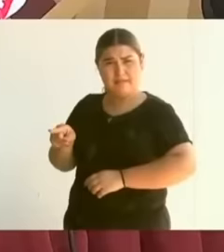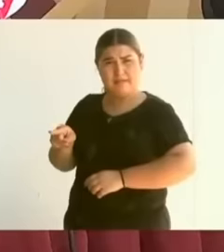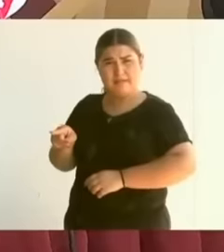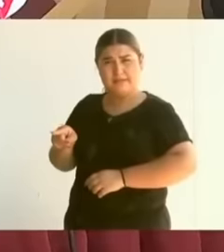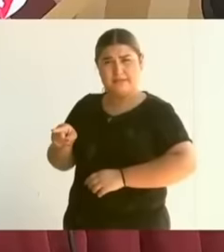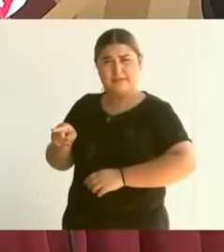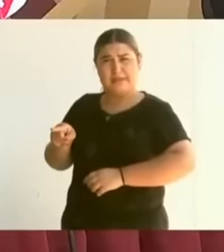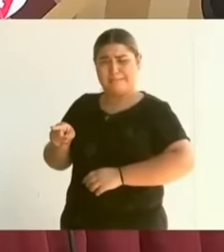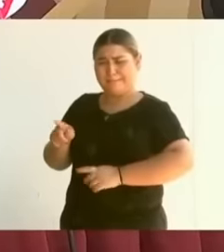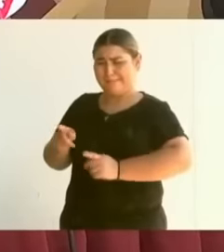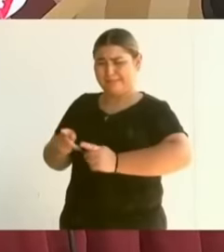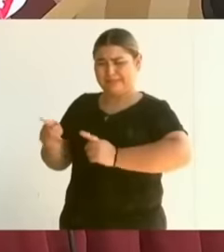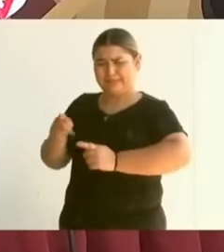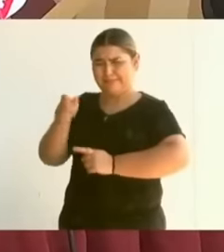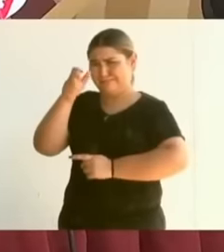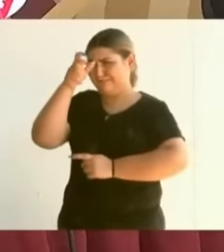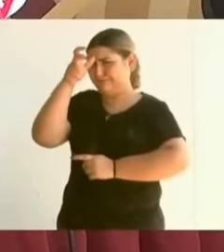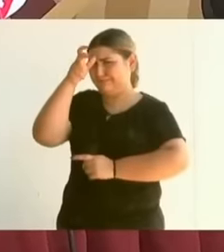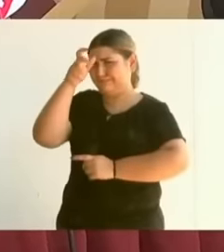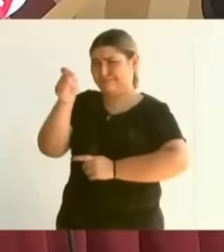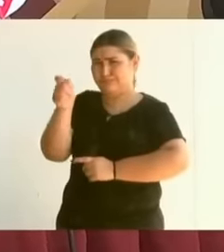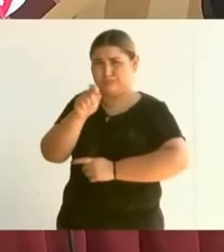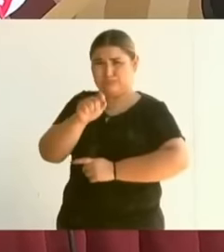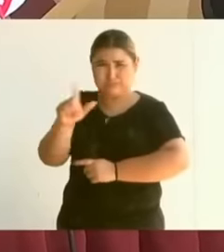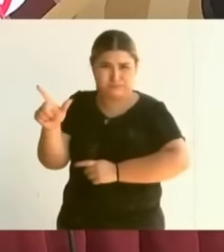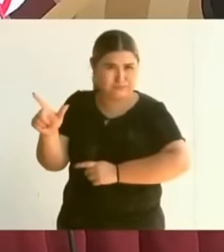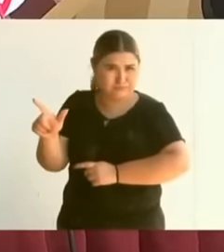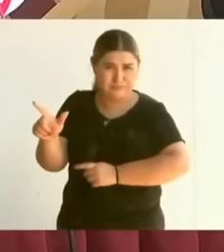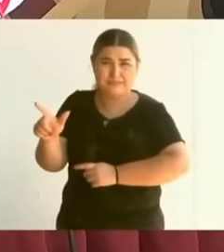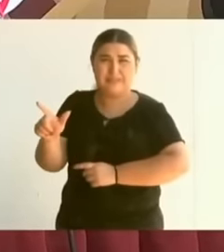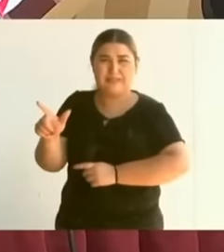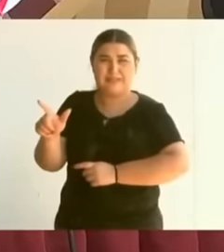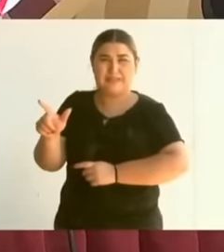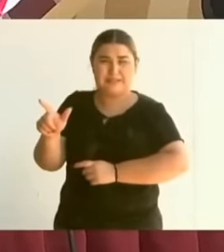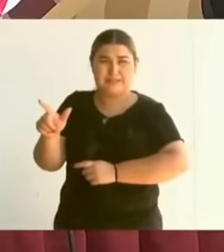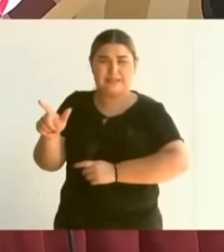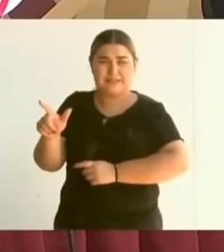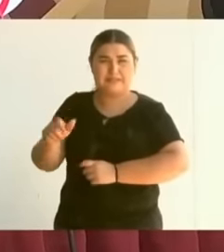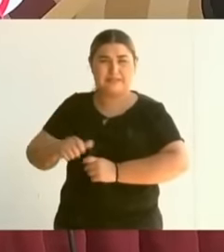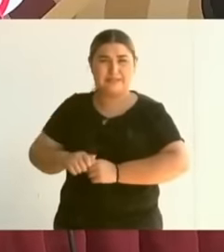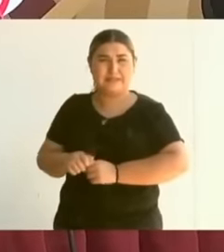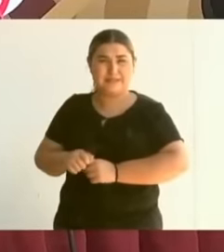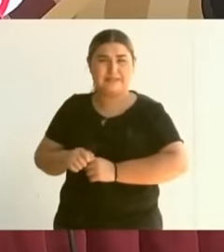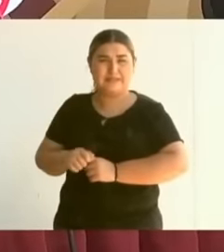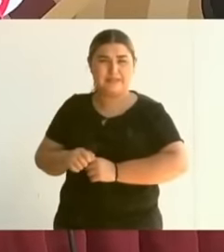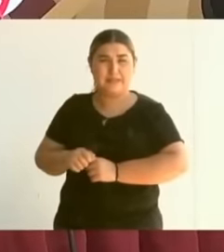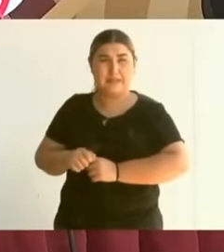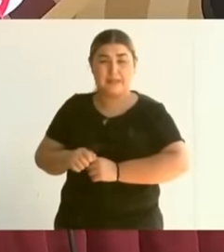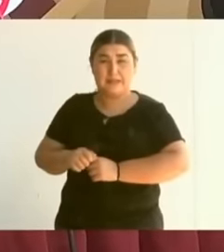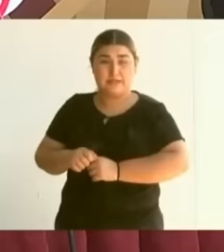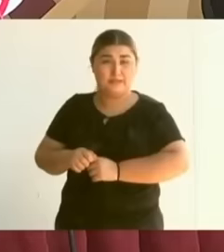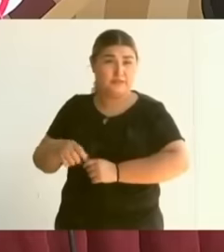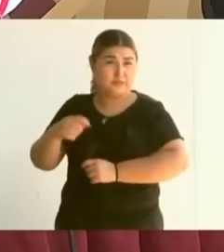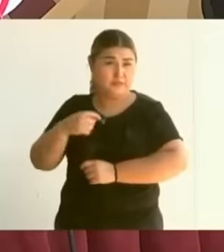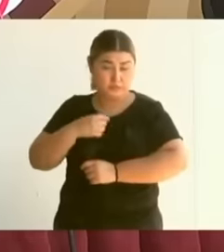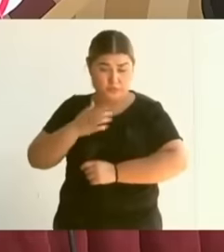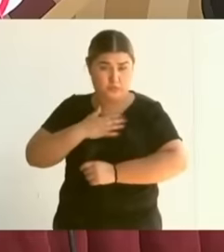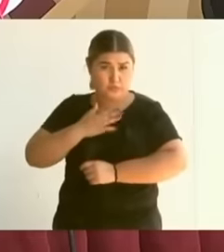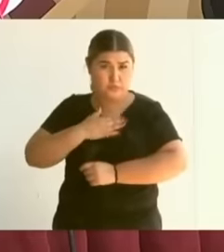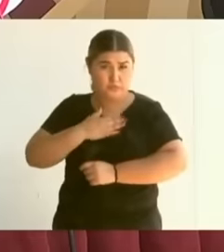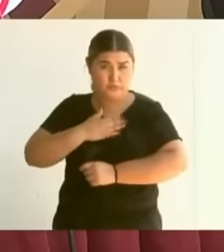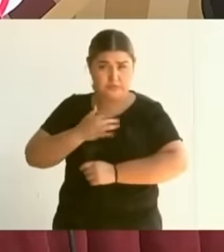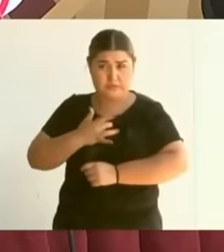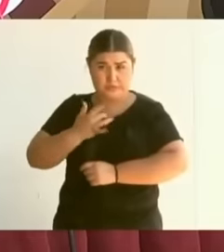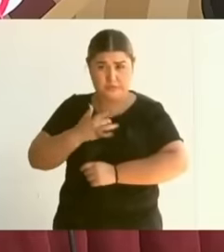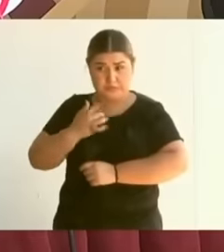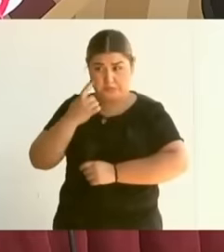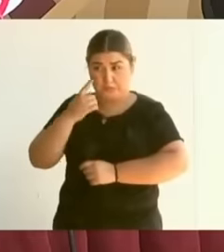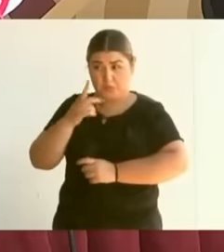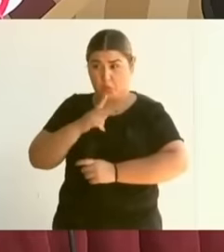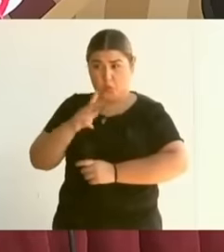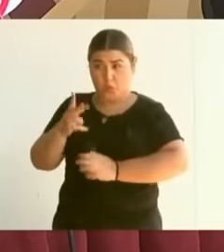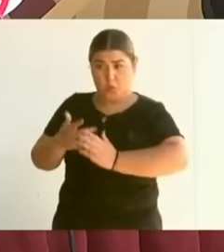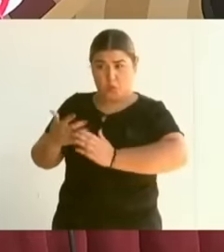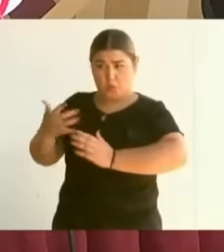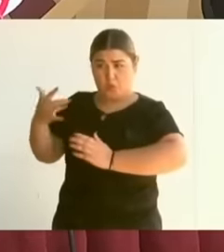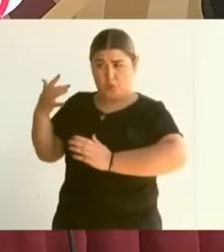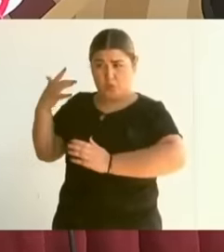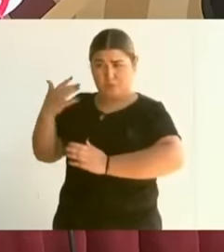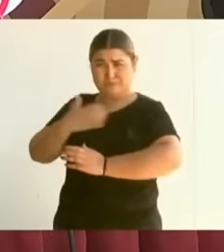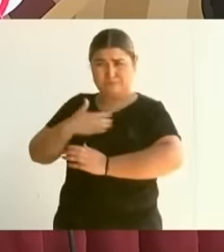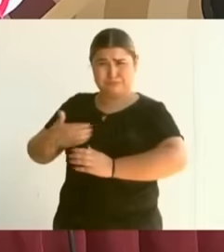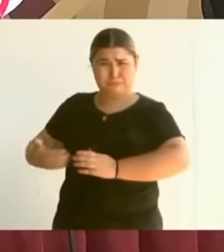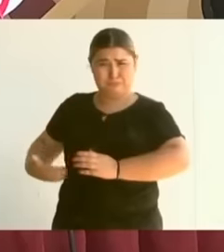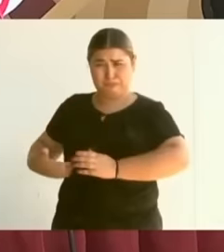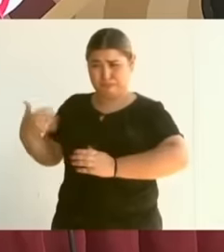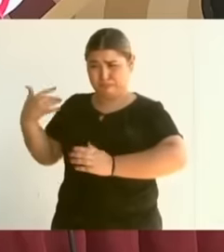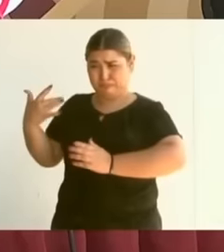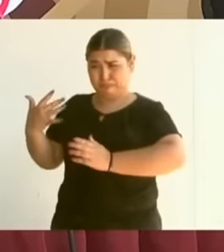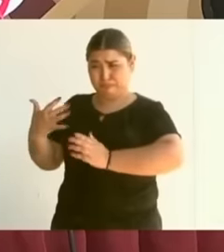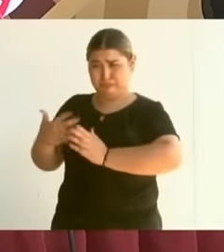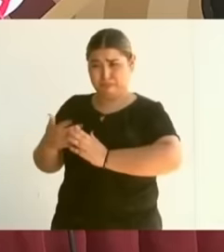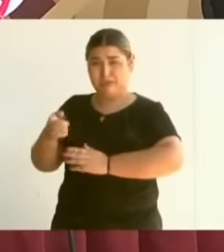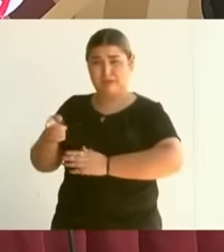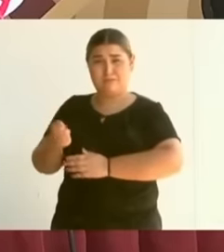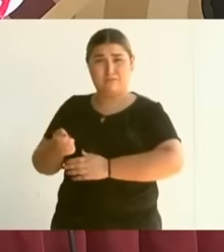prepared woman. I can tell you that of all the presidents she is the most prepared. All